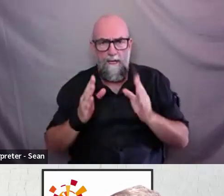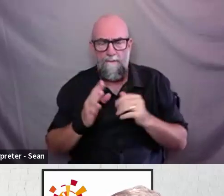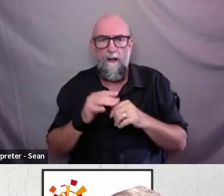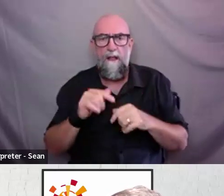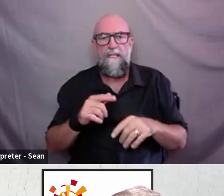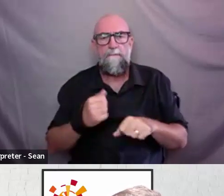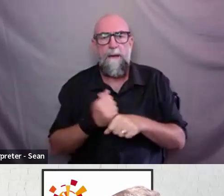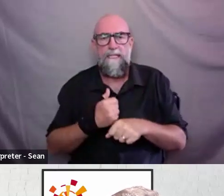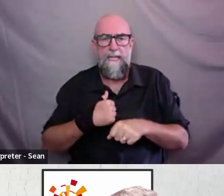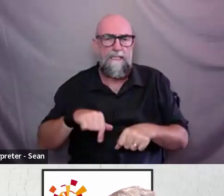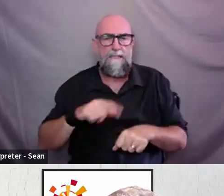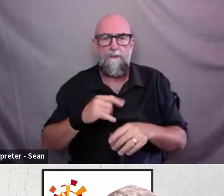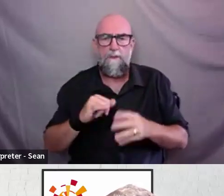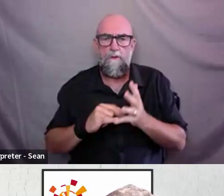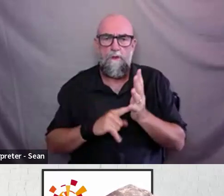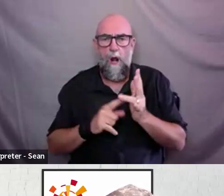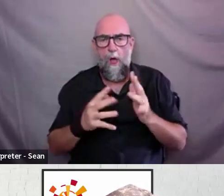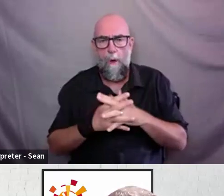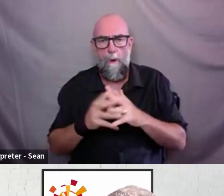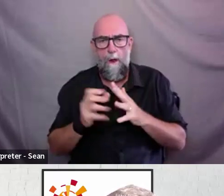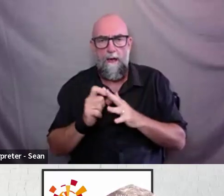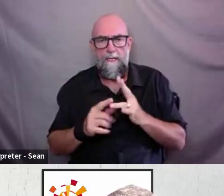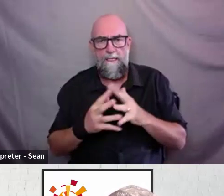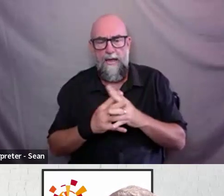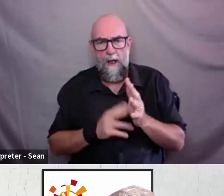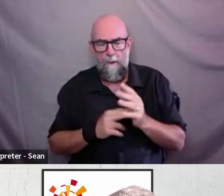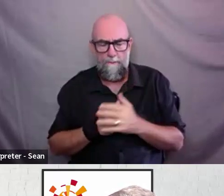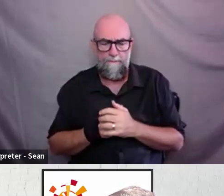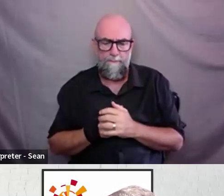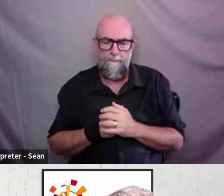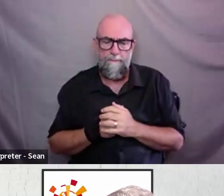in love with the next thing and sometimes forget that there is past knowledge